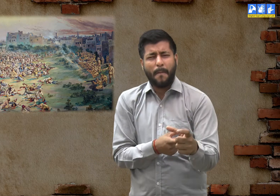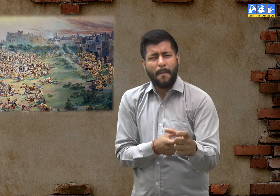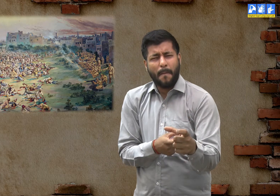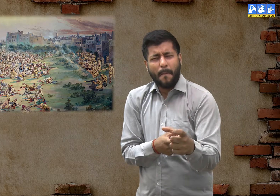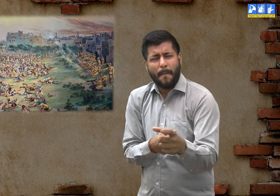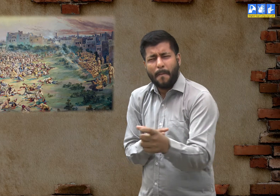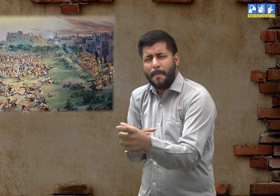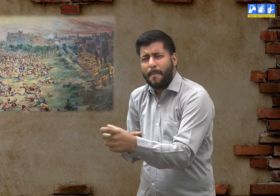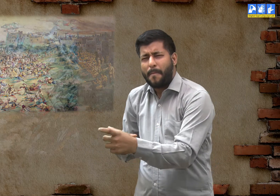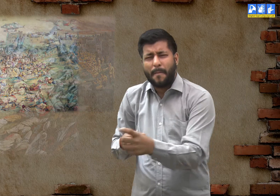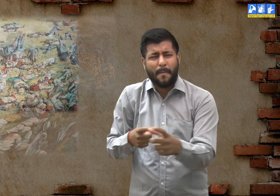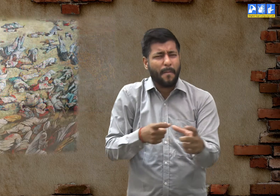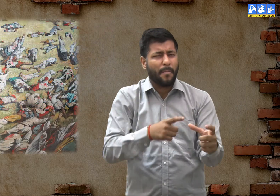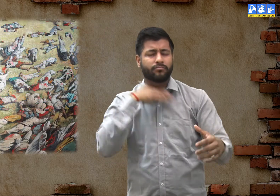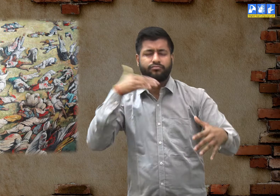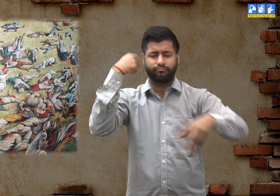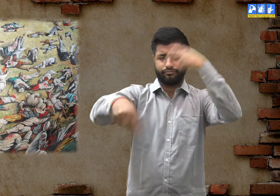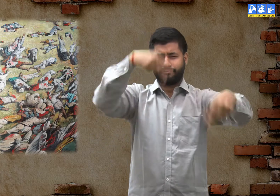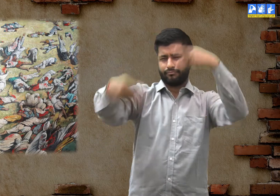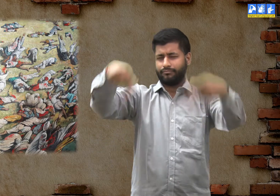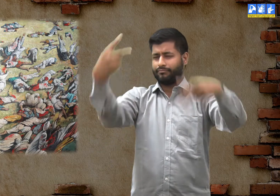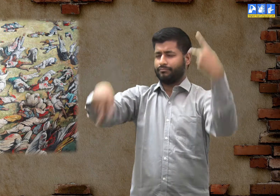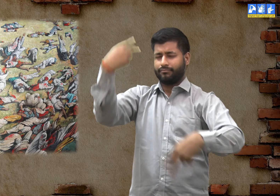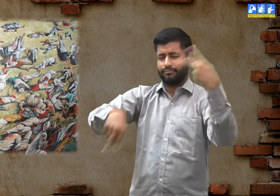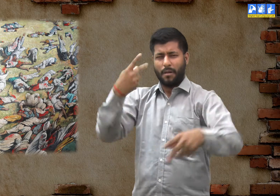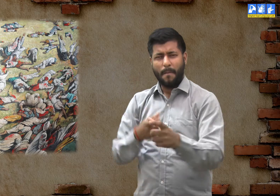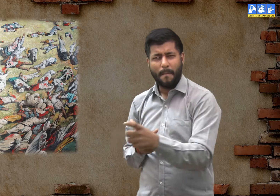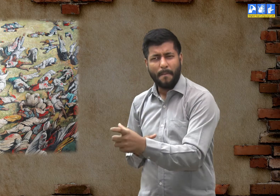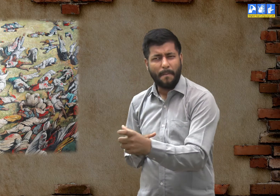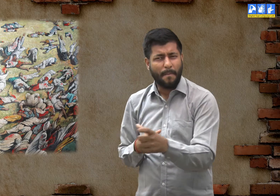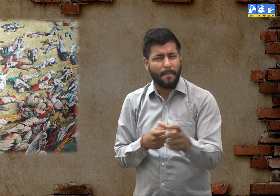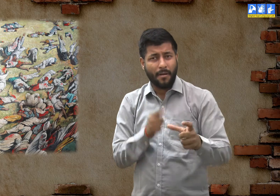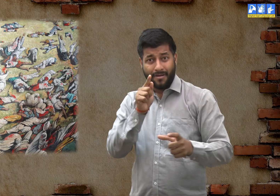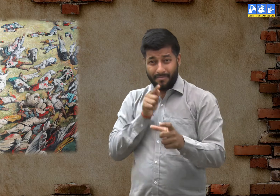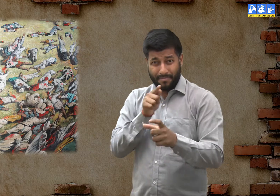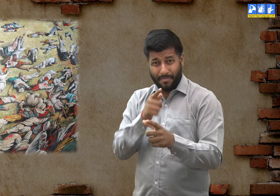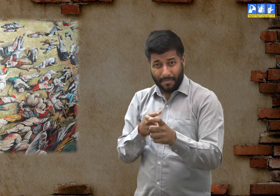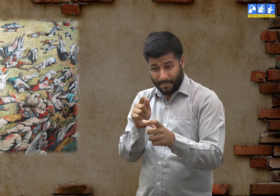directed his soldiers to fire at the exit. Many people from the crowd were killed.